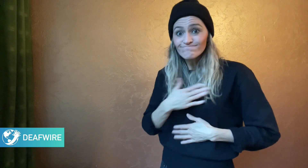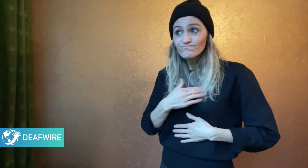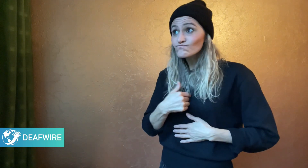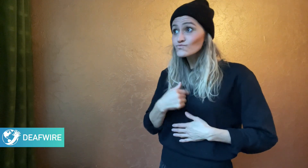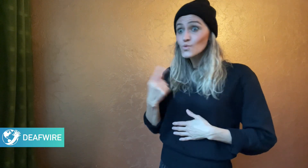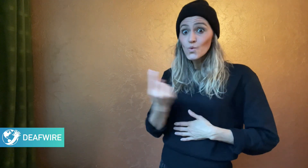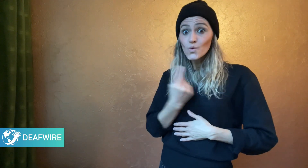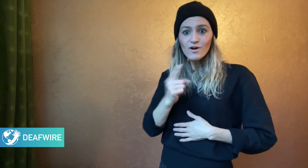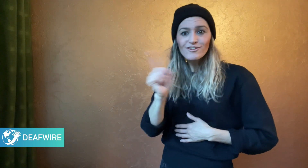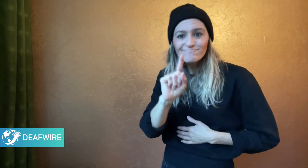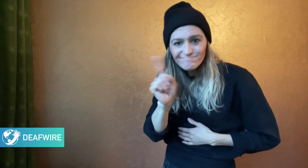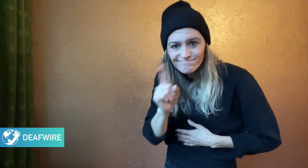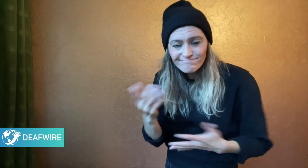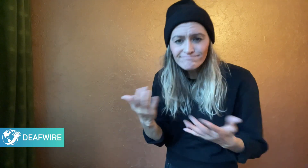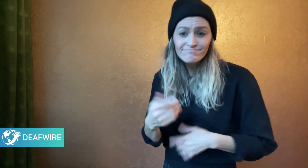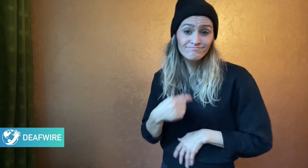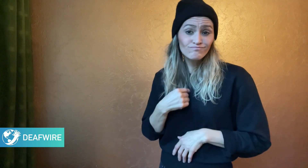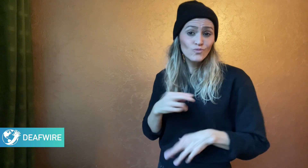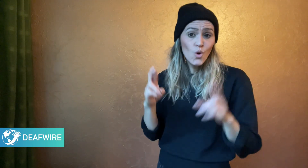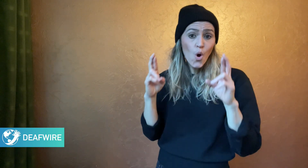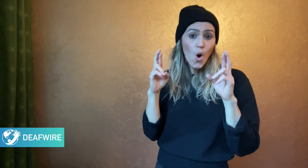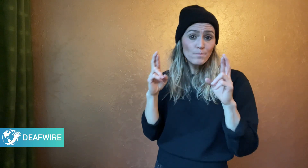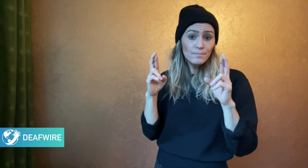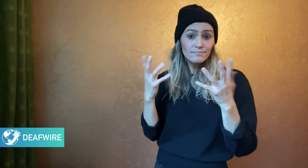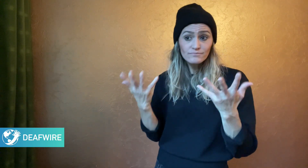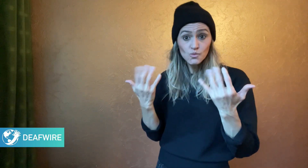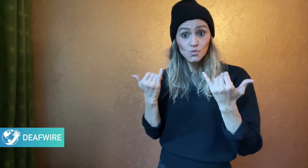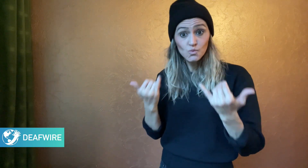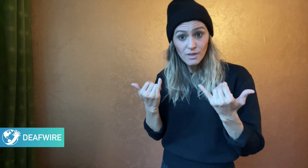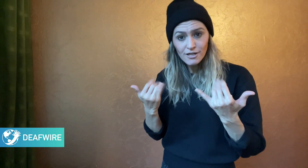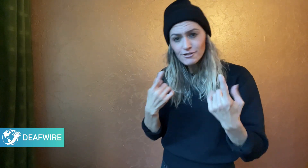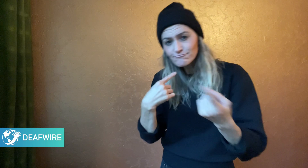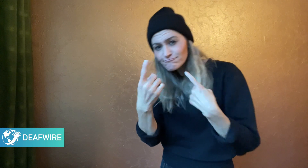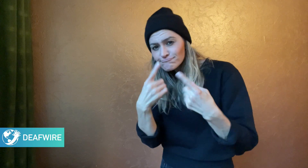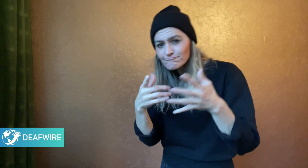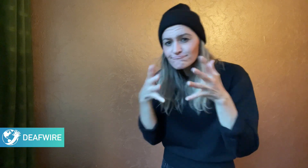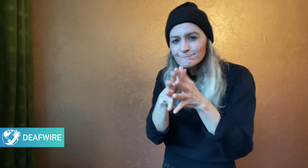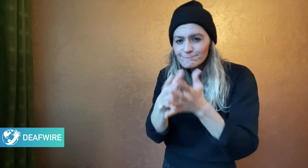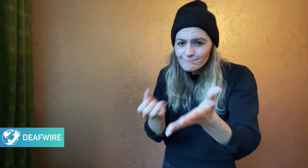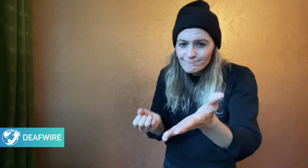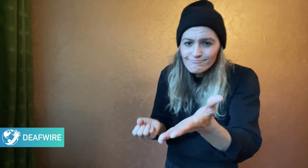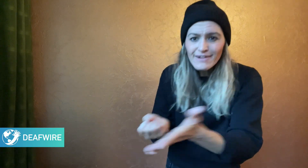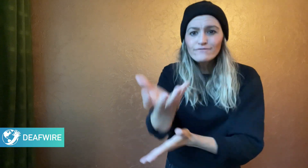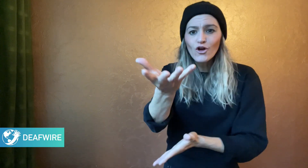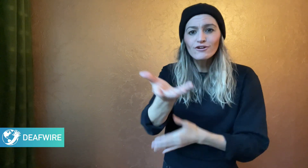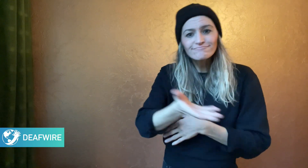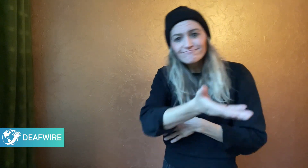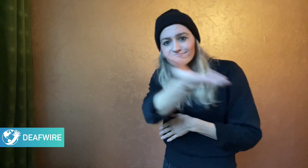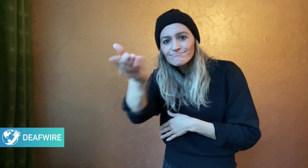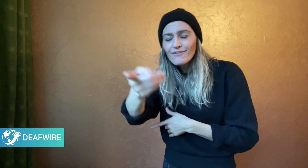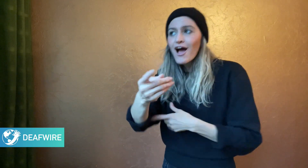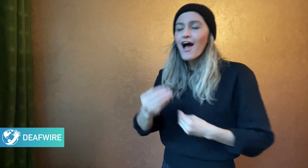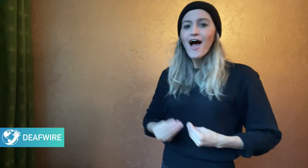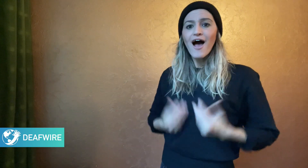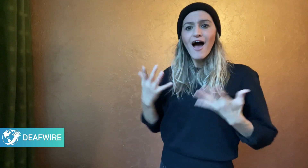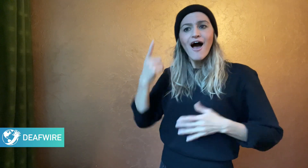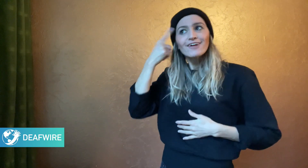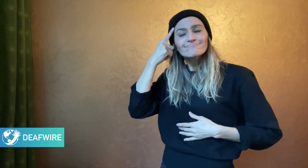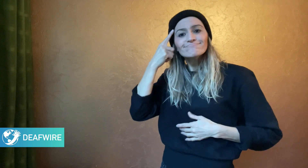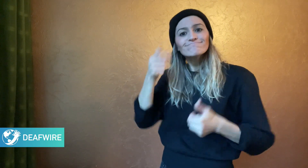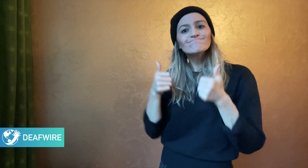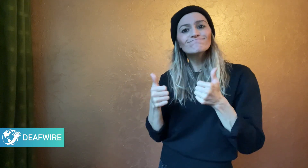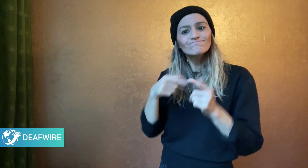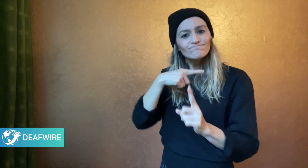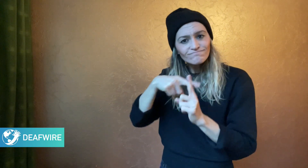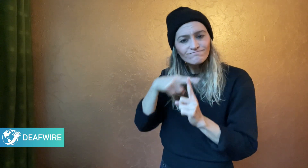discussion has inspired you to learn more about CODAs,